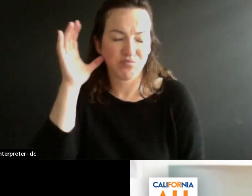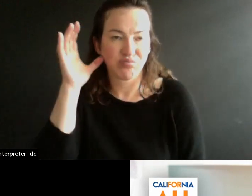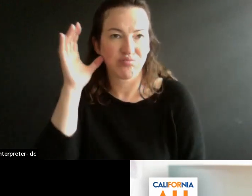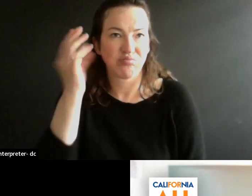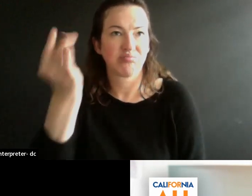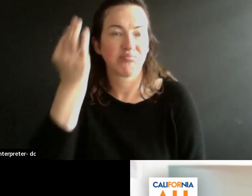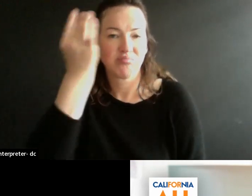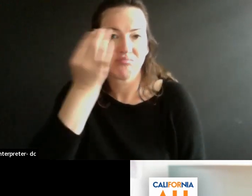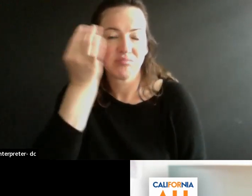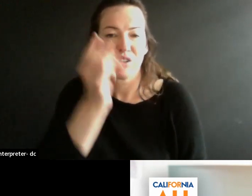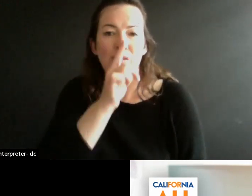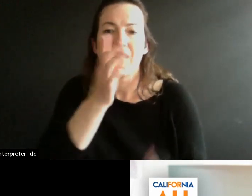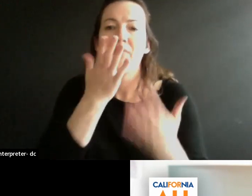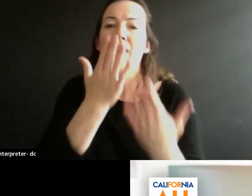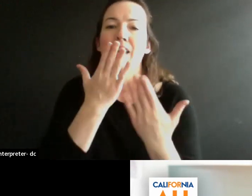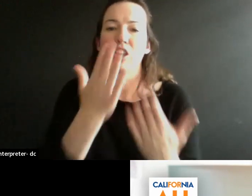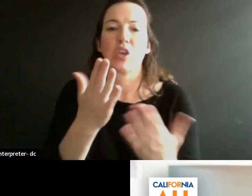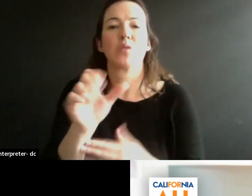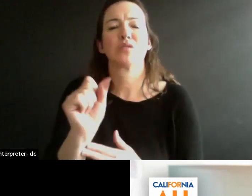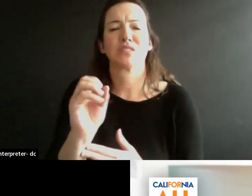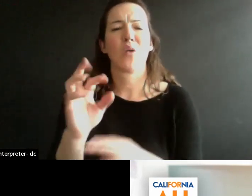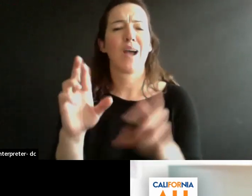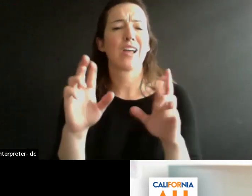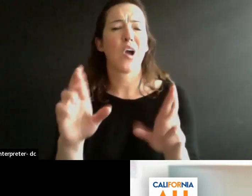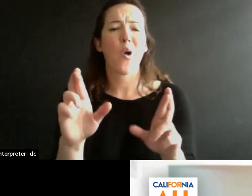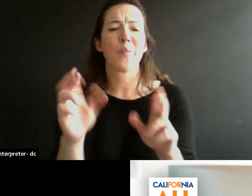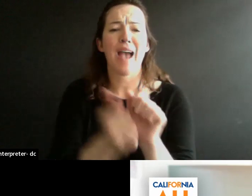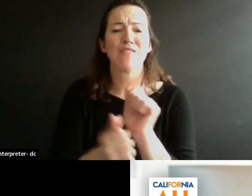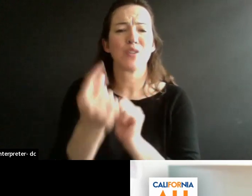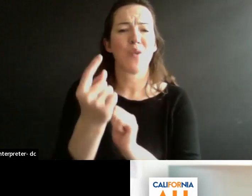And we just really, really thank you for that. So I hope everybody is in the aftermath of